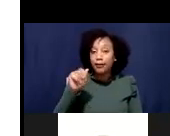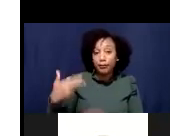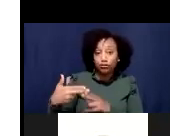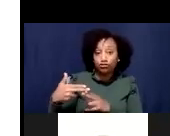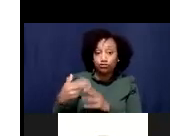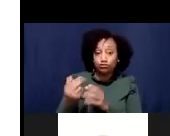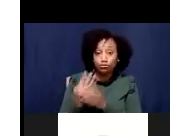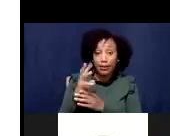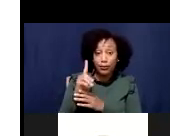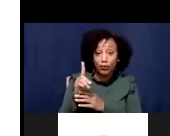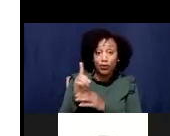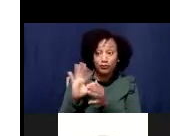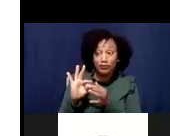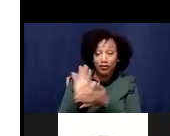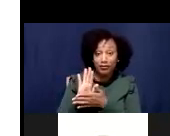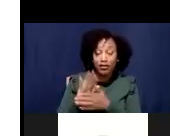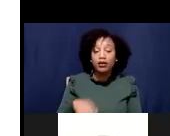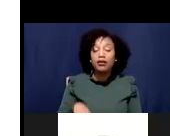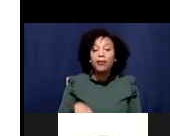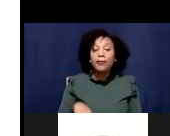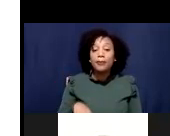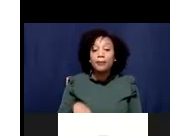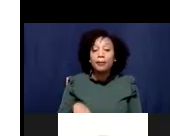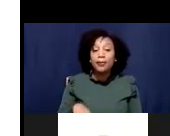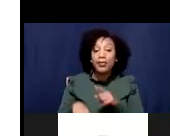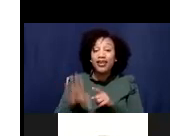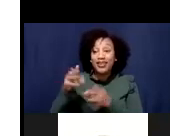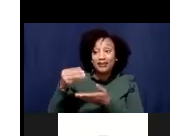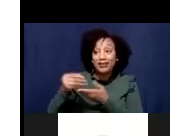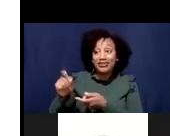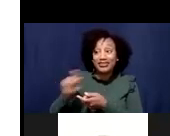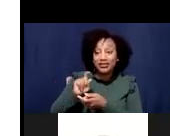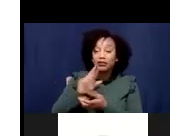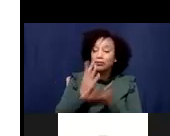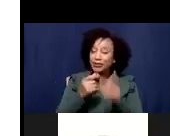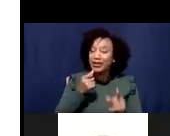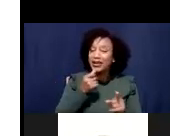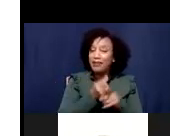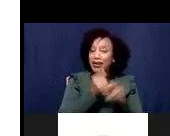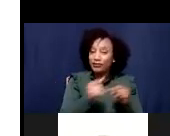the grant award may affect your individual taxes. If you receive this grant,